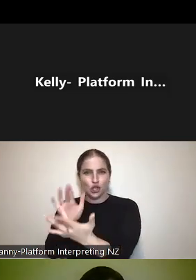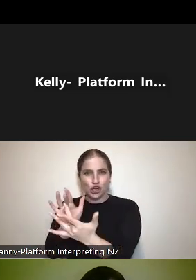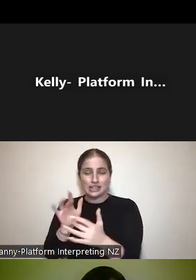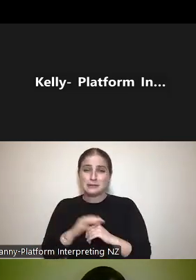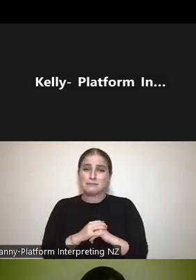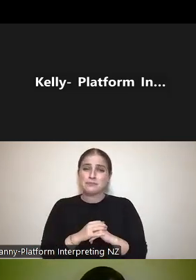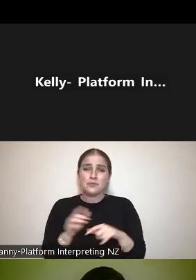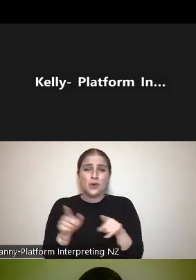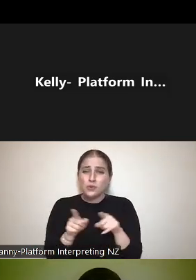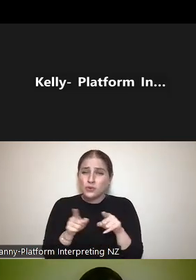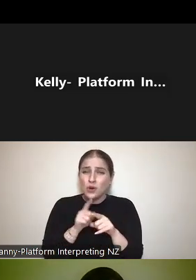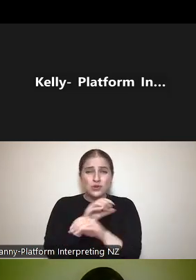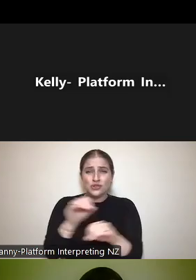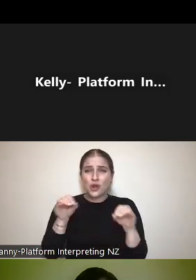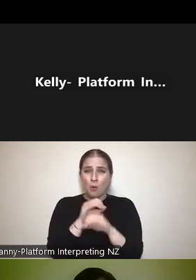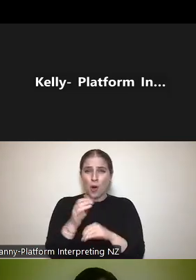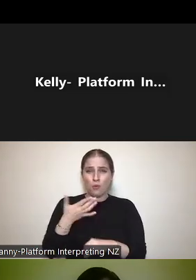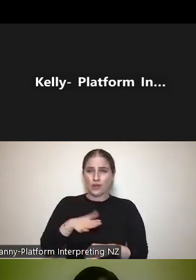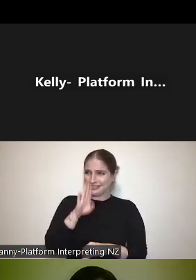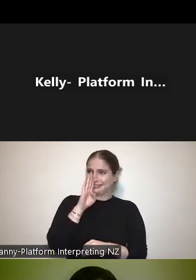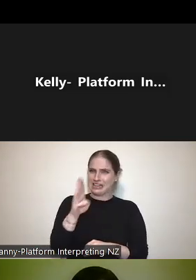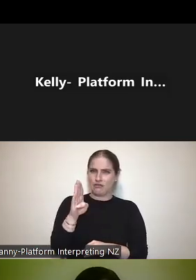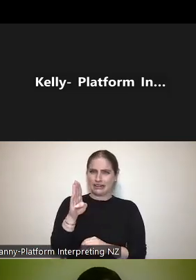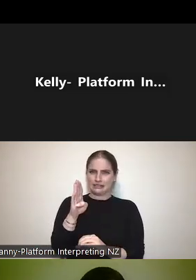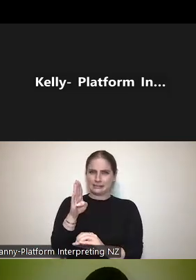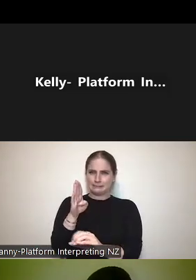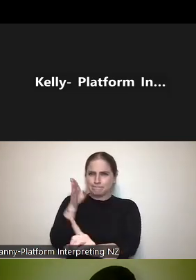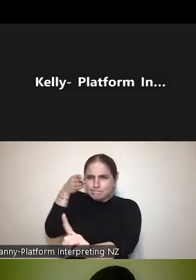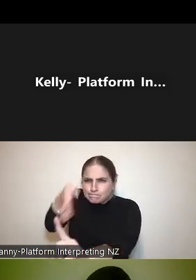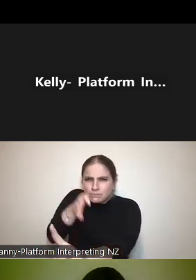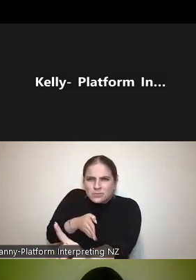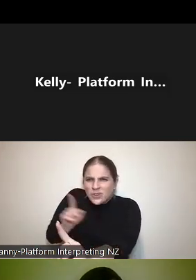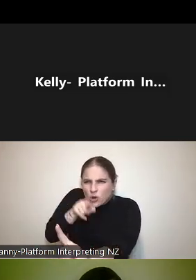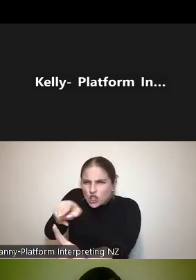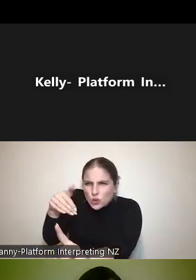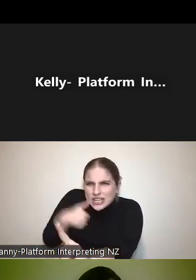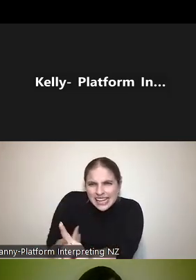spoken to kind of directly as like, oh, what do you need, Katie? How do you need this to be done?